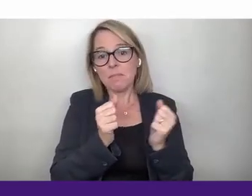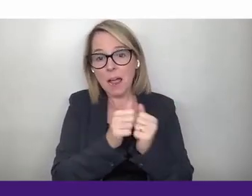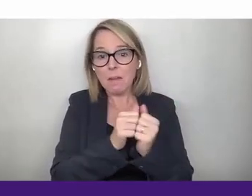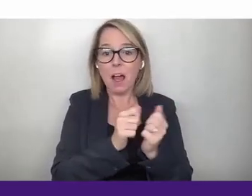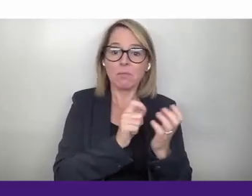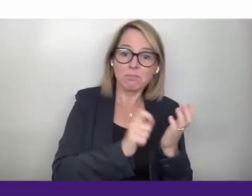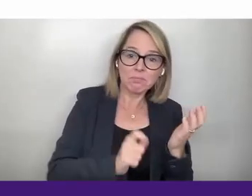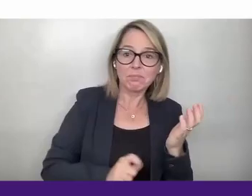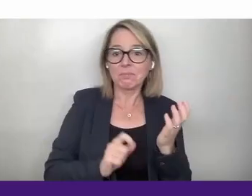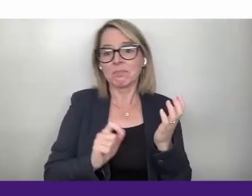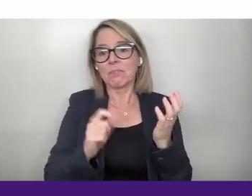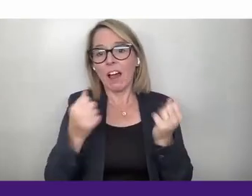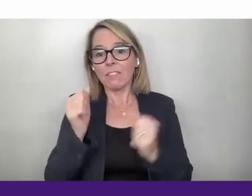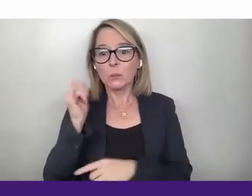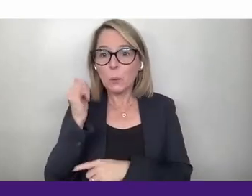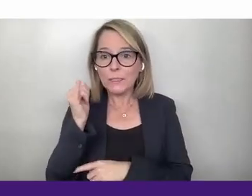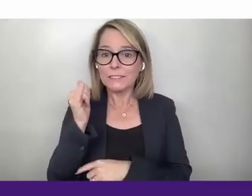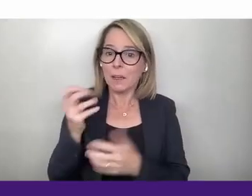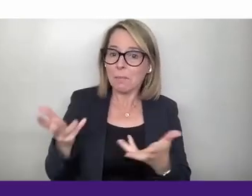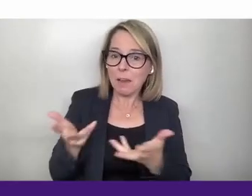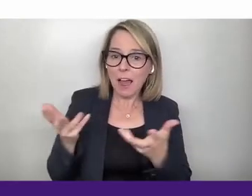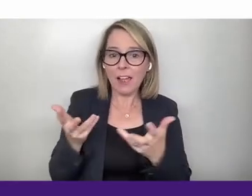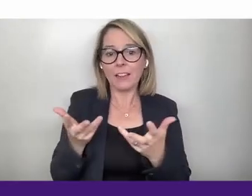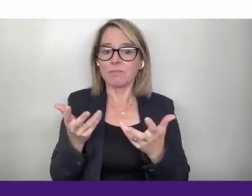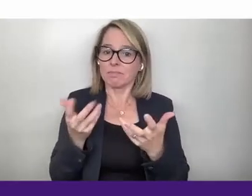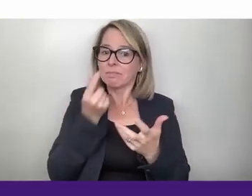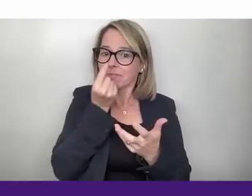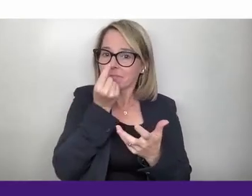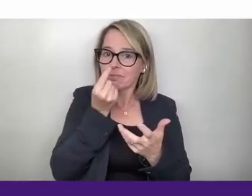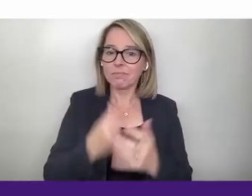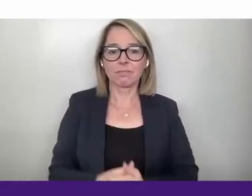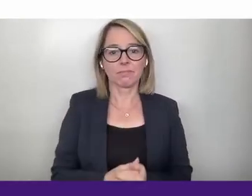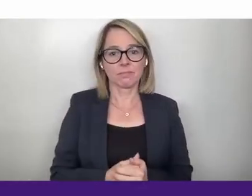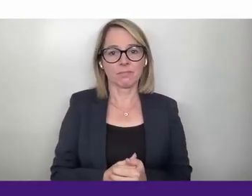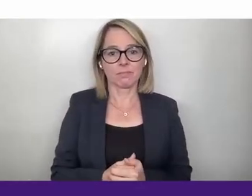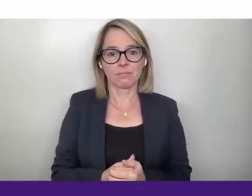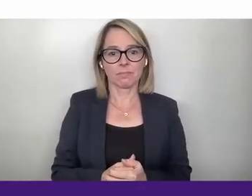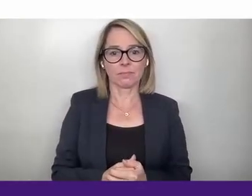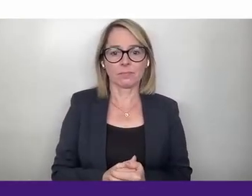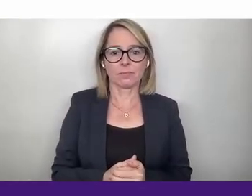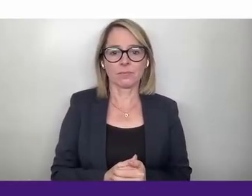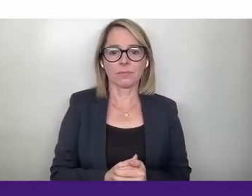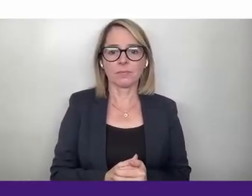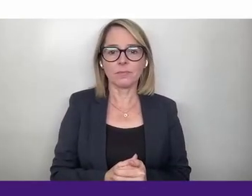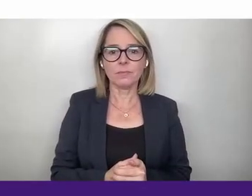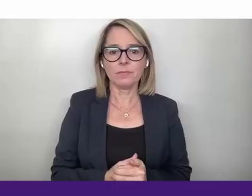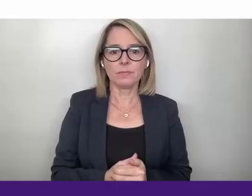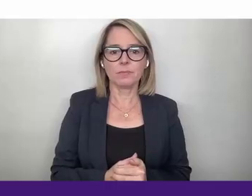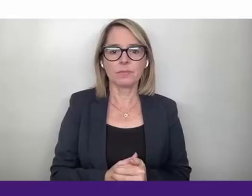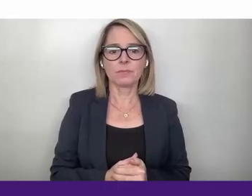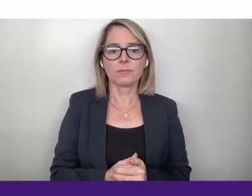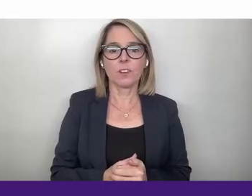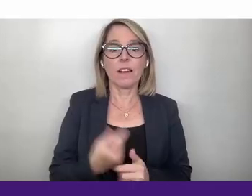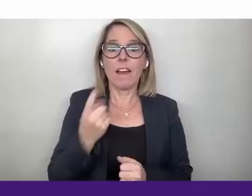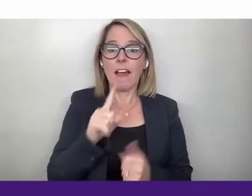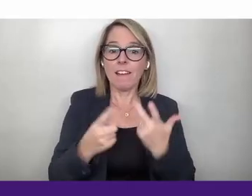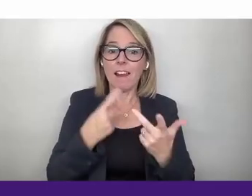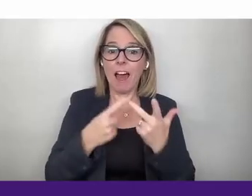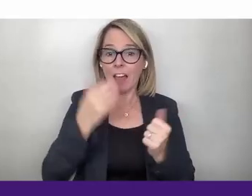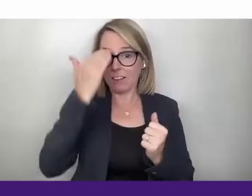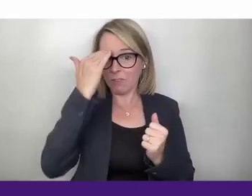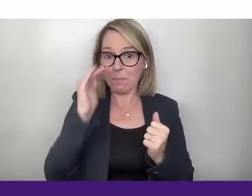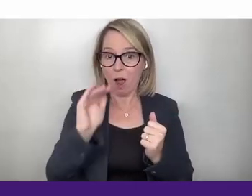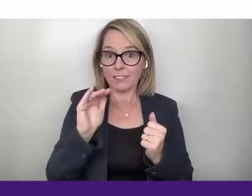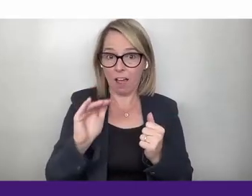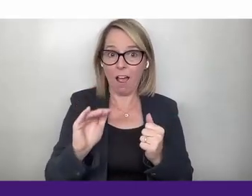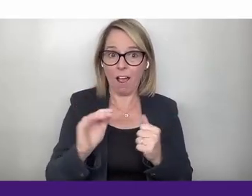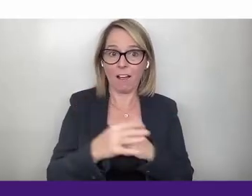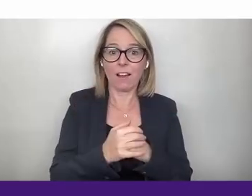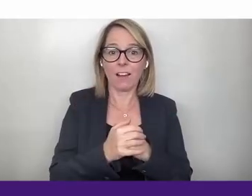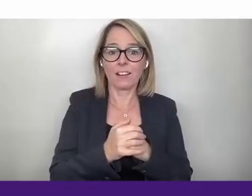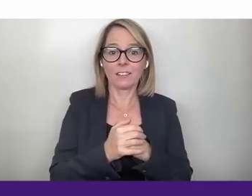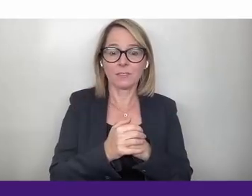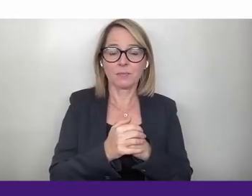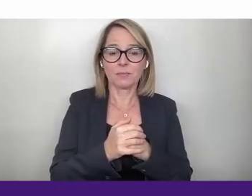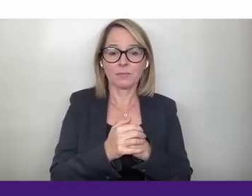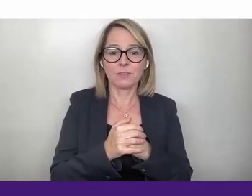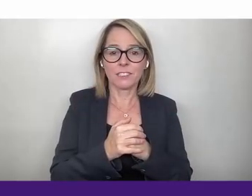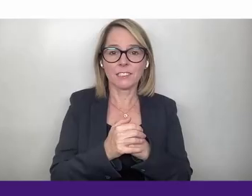want something to do or entertain themselves. And just a little reminder, that if you're